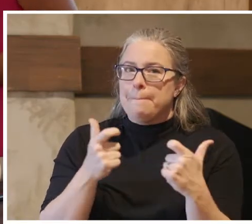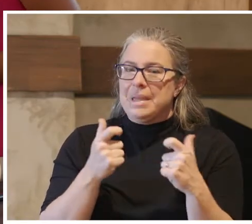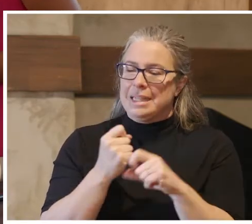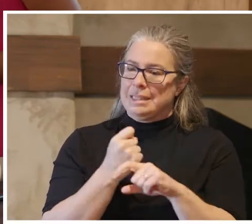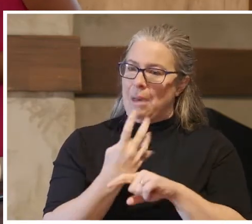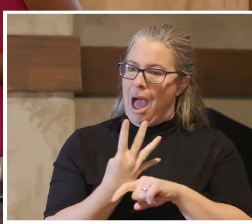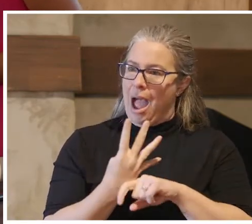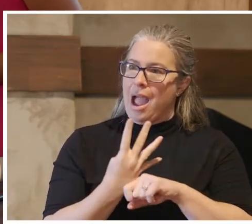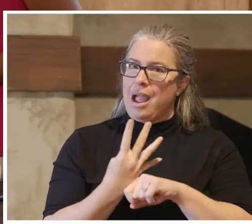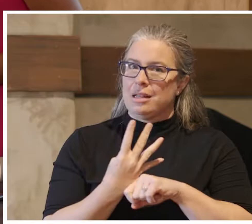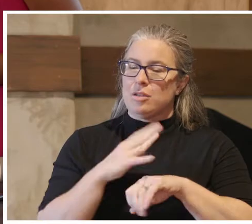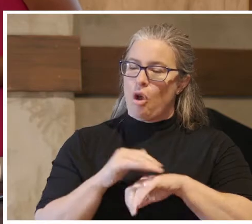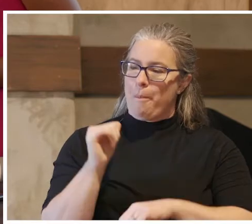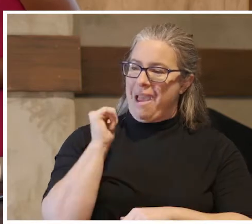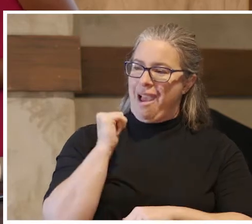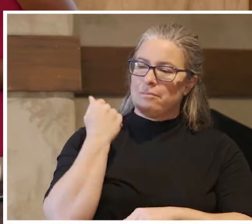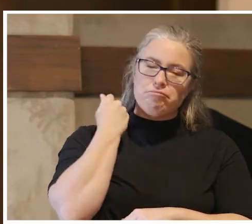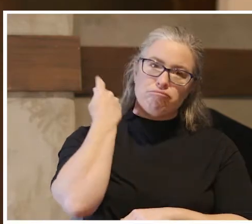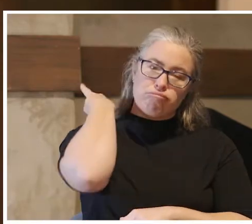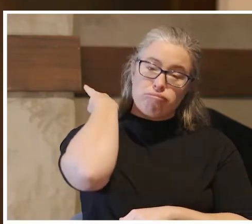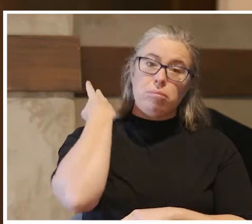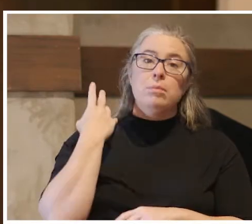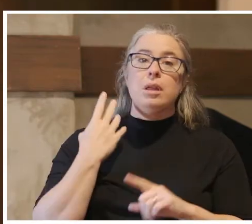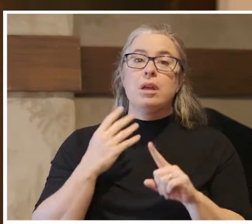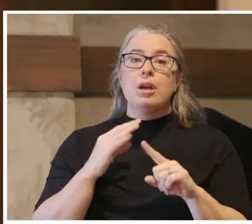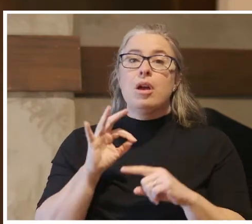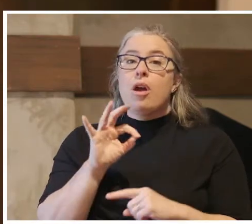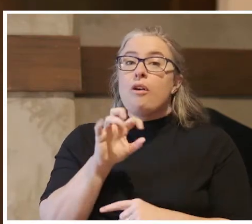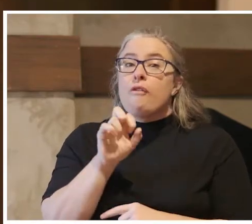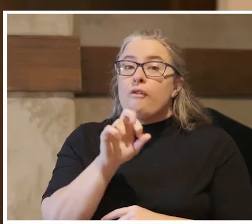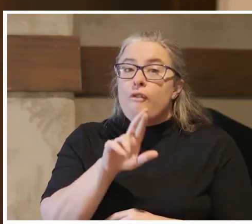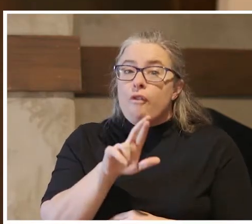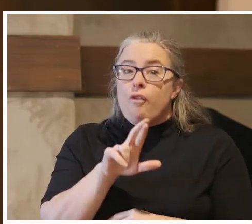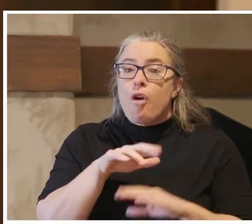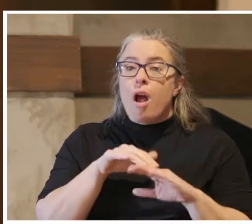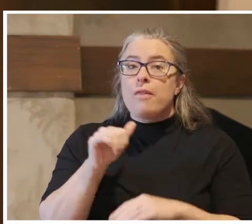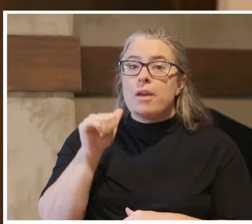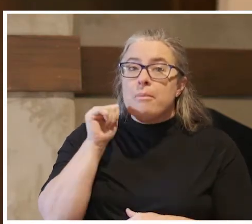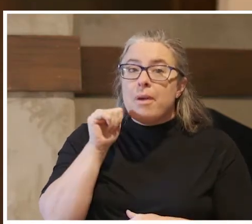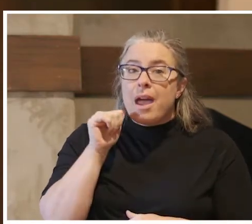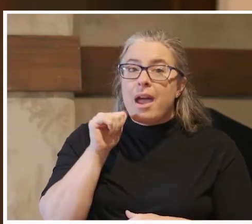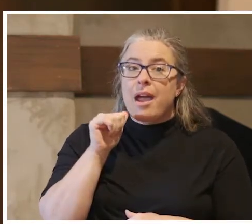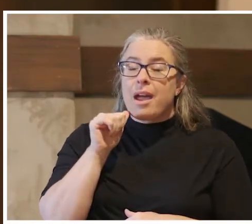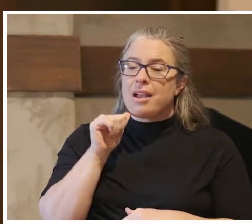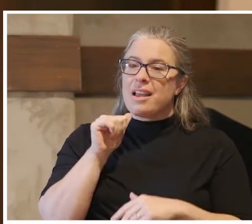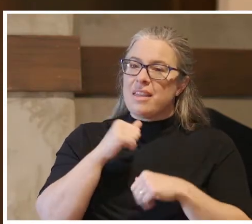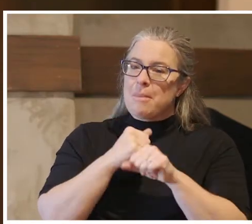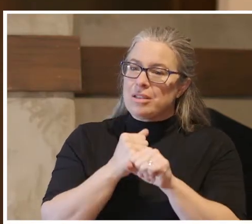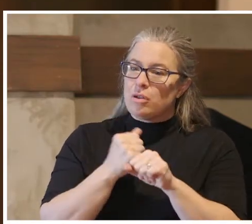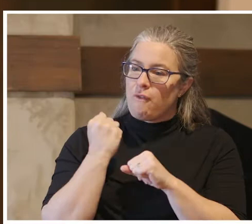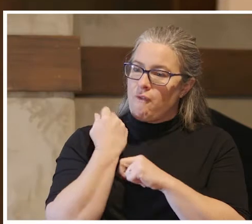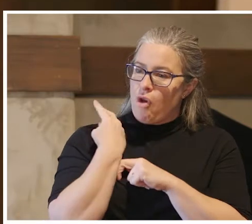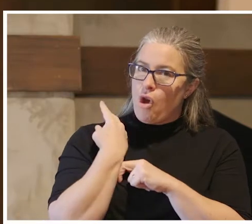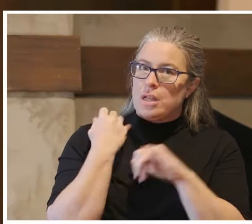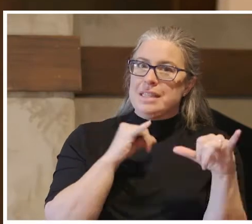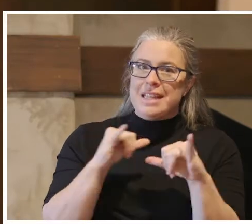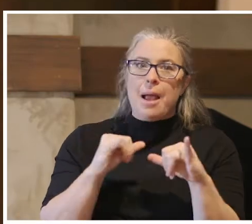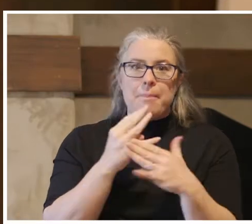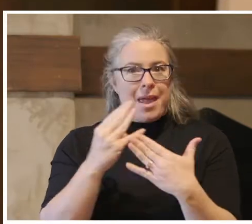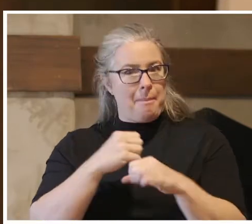on her back. - Whoa! Her fur on the back, the keratin that makes up her fur, that is the same material that makes up